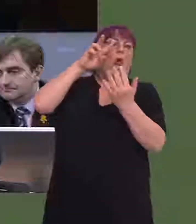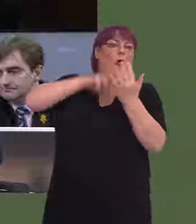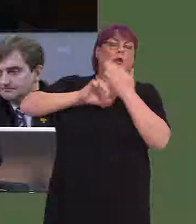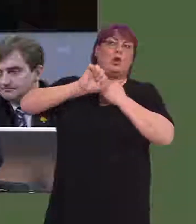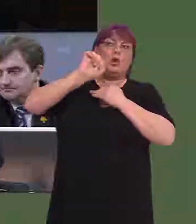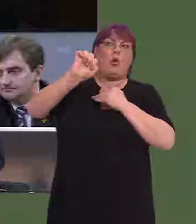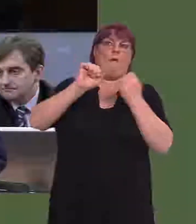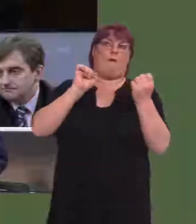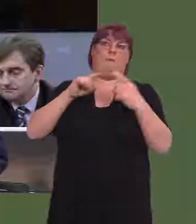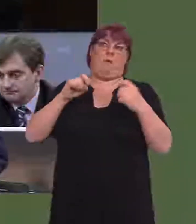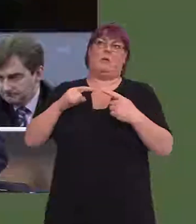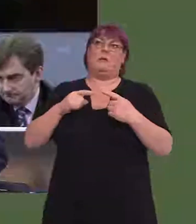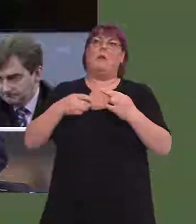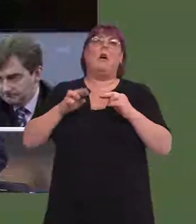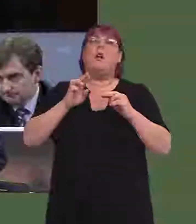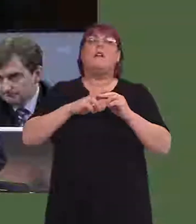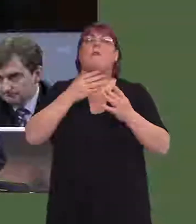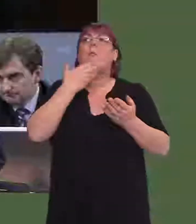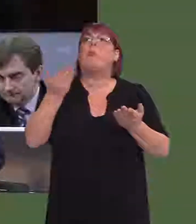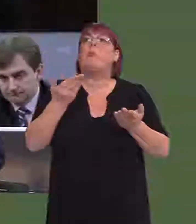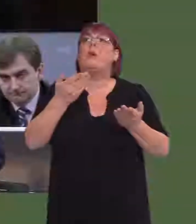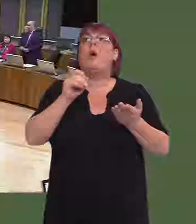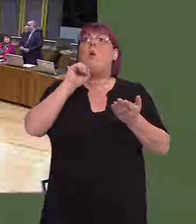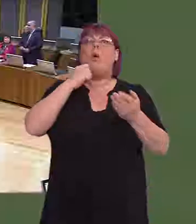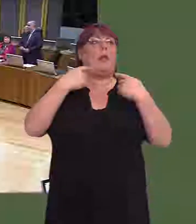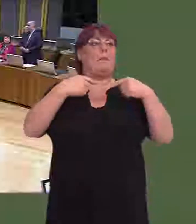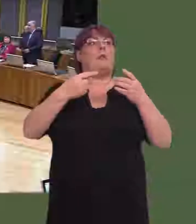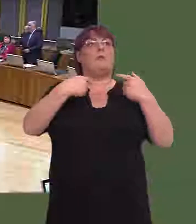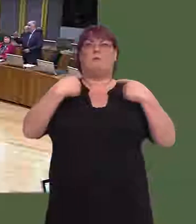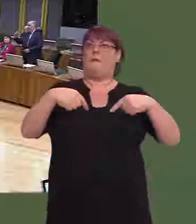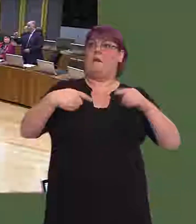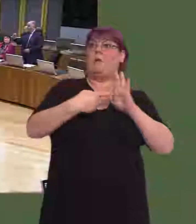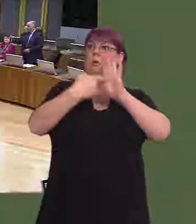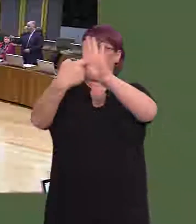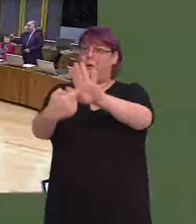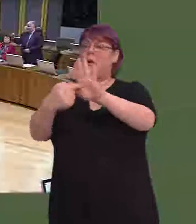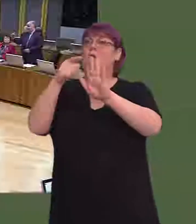And if he didn't, will you be making those e-mails available so that they can, on merit,